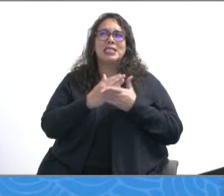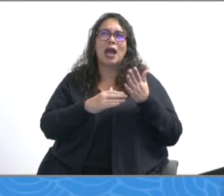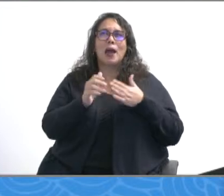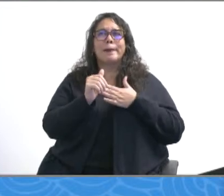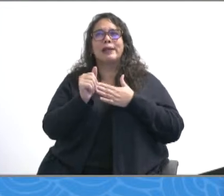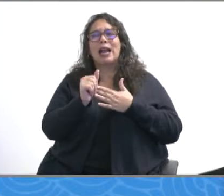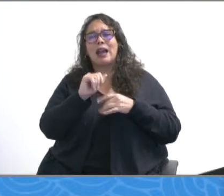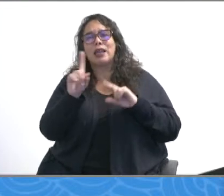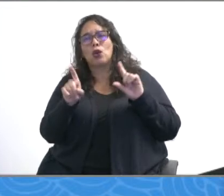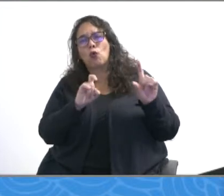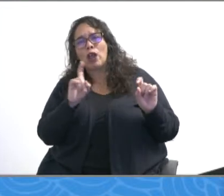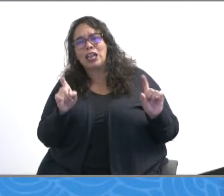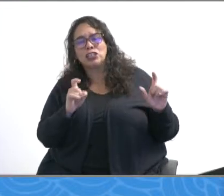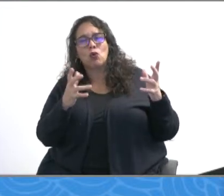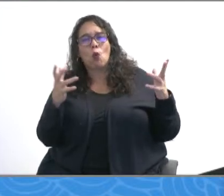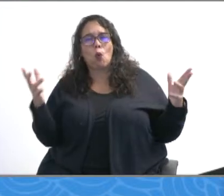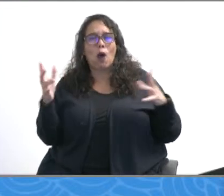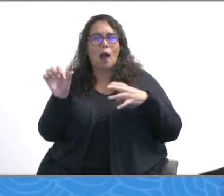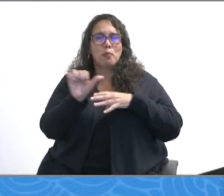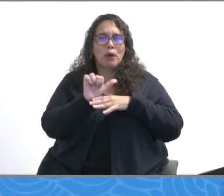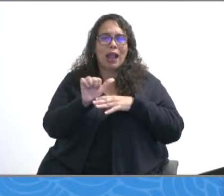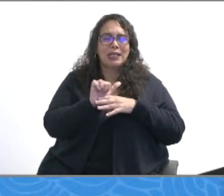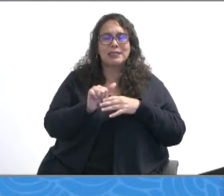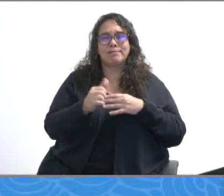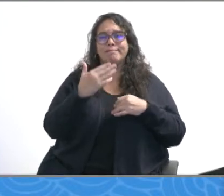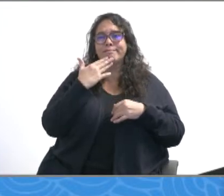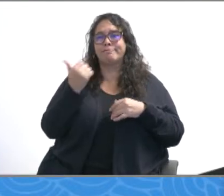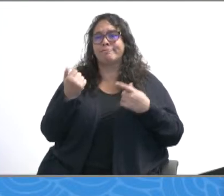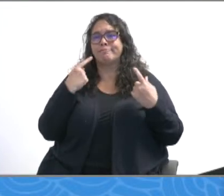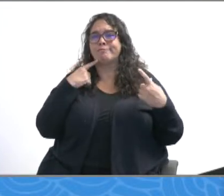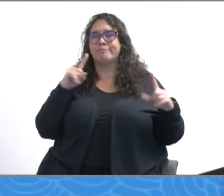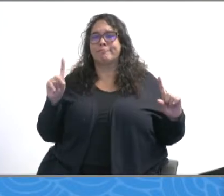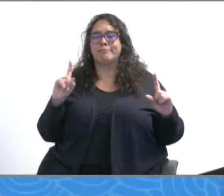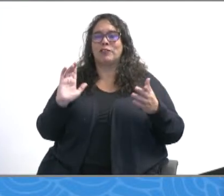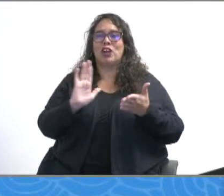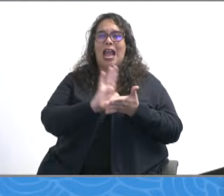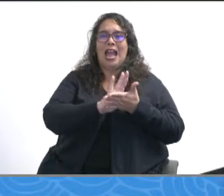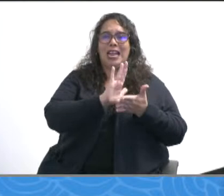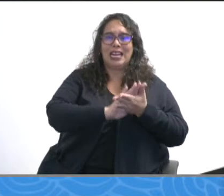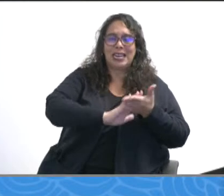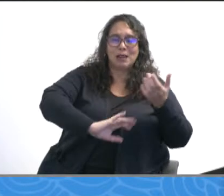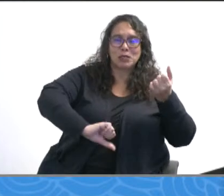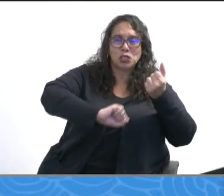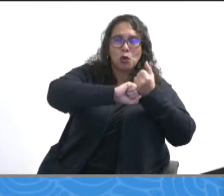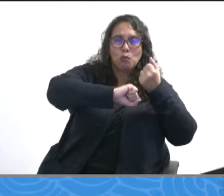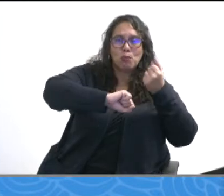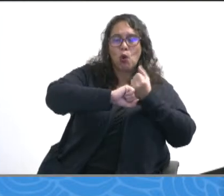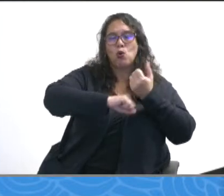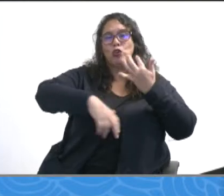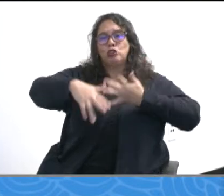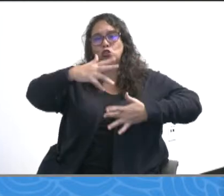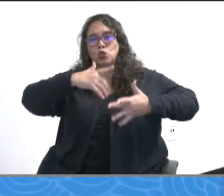about what practices would be most effective for academic support and social, emotional learning,